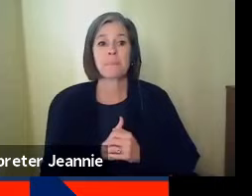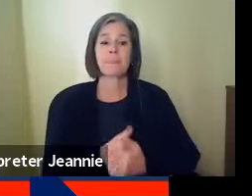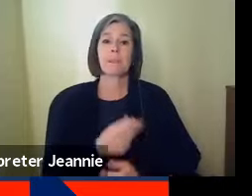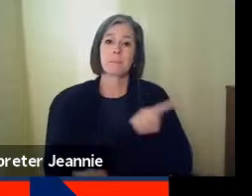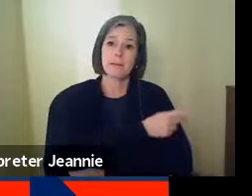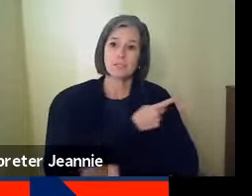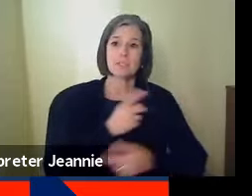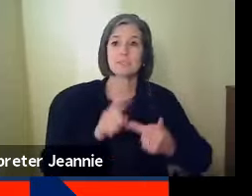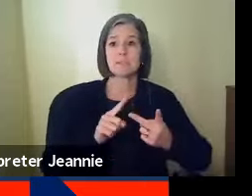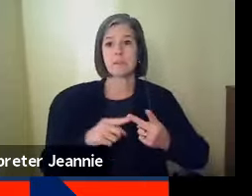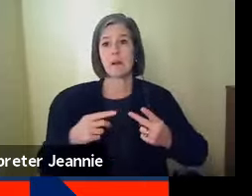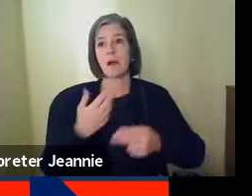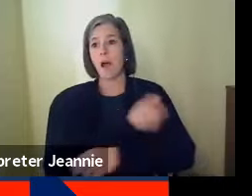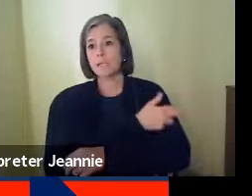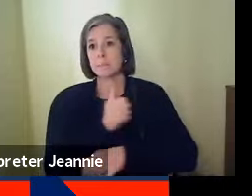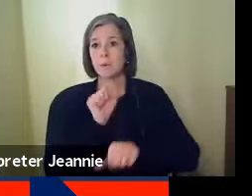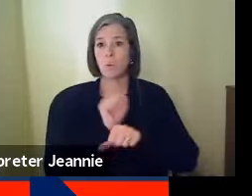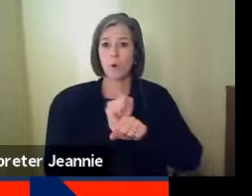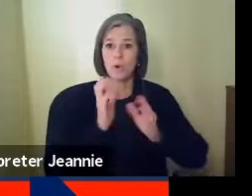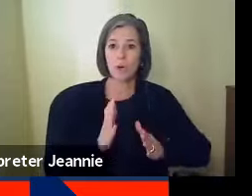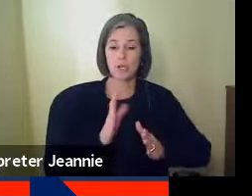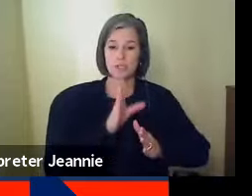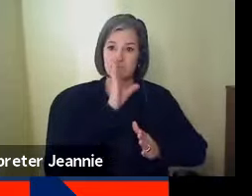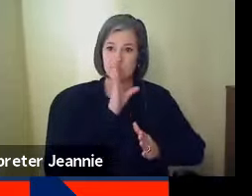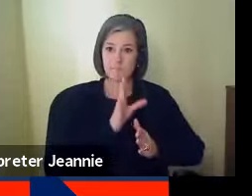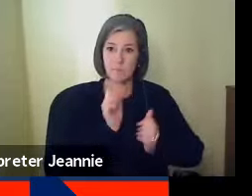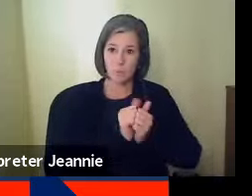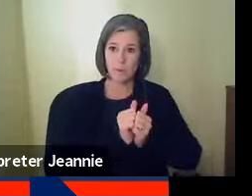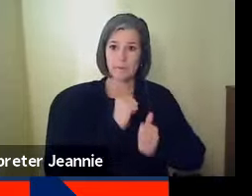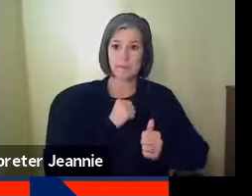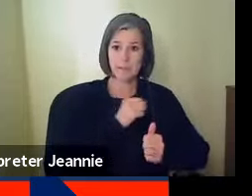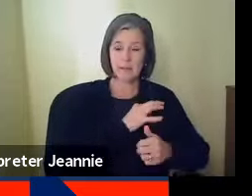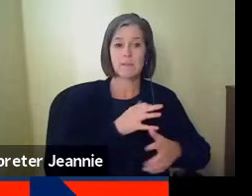workers with direct patient exposure, resident and staff of long-term care facilities including